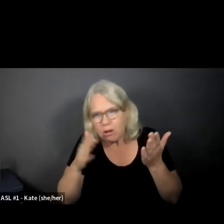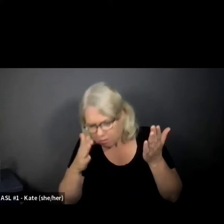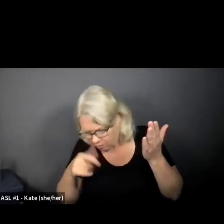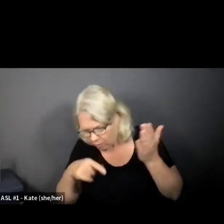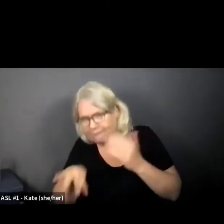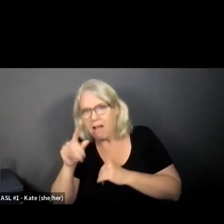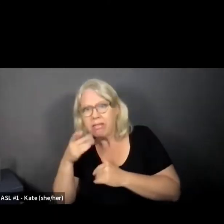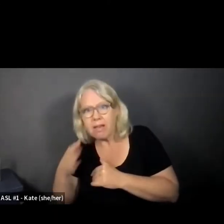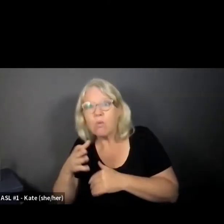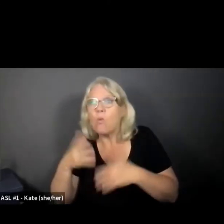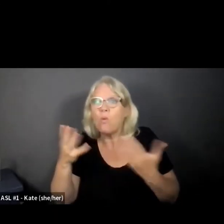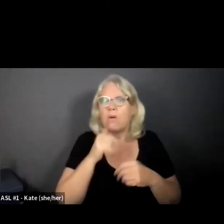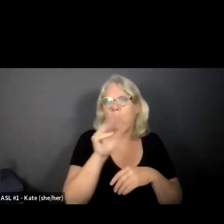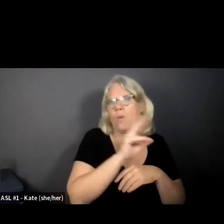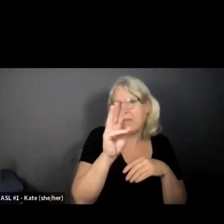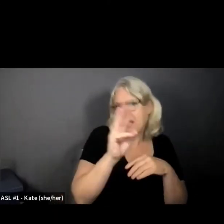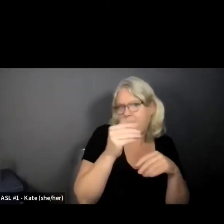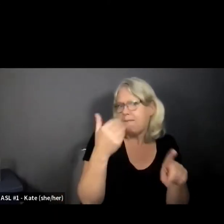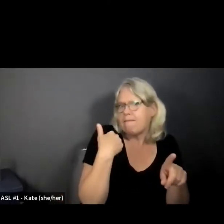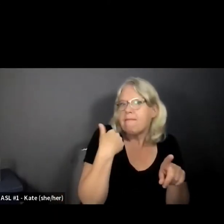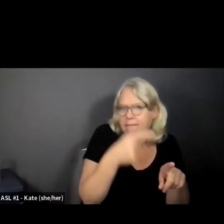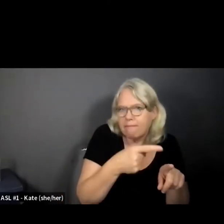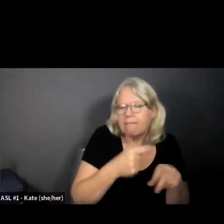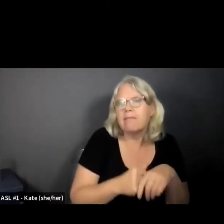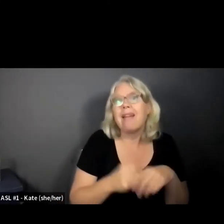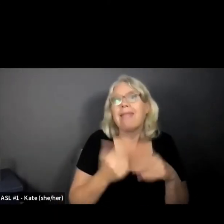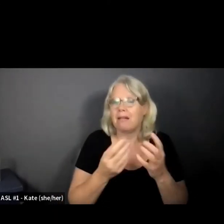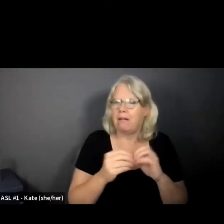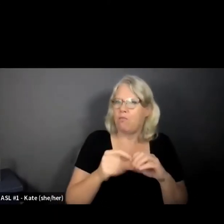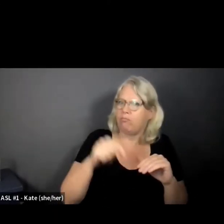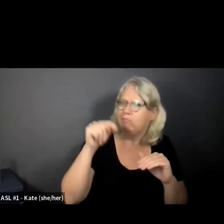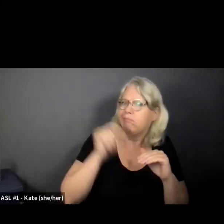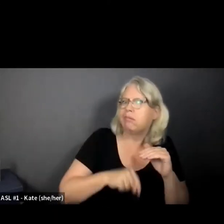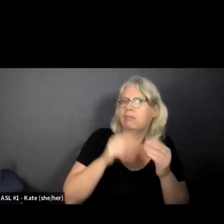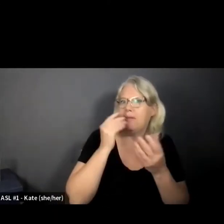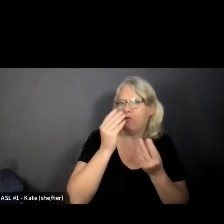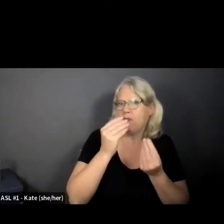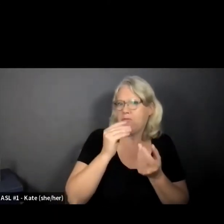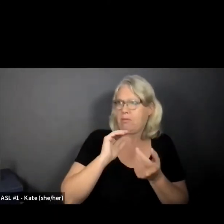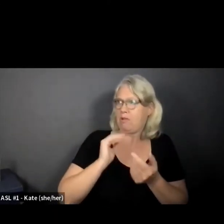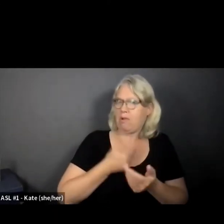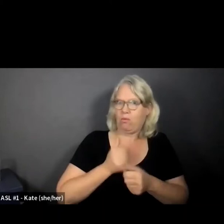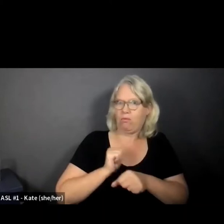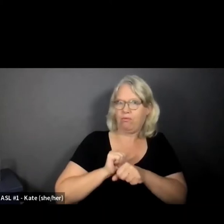IT WILL OFFER MORE HIGHLIGHTS OF THAT WORK.